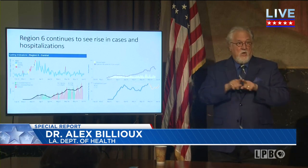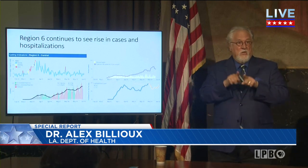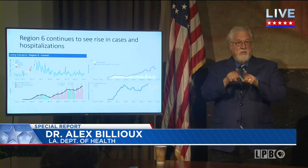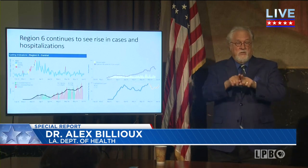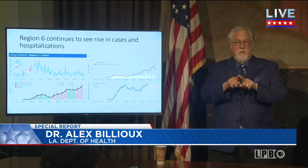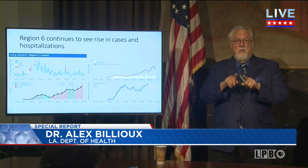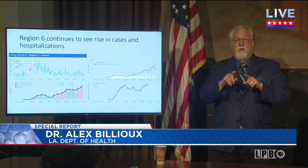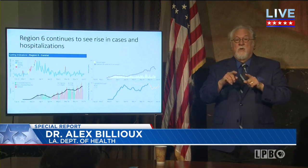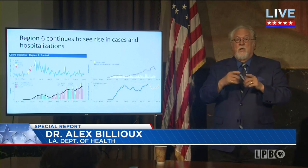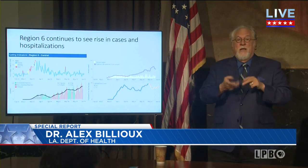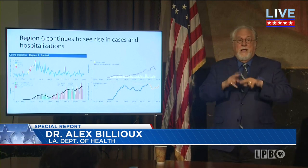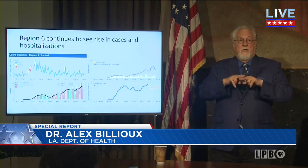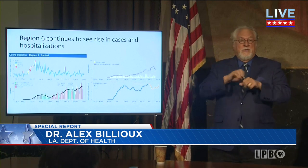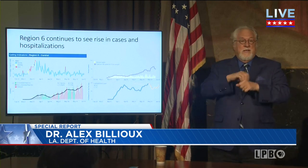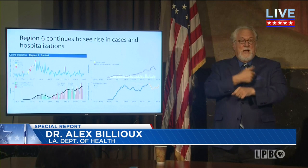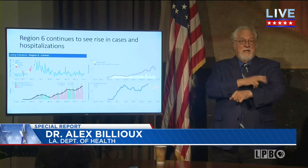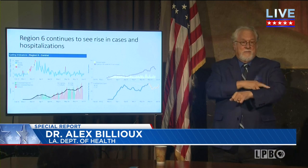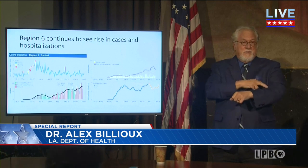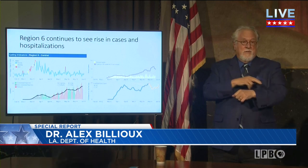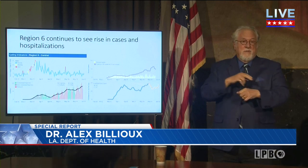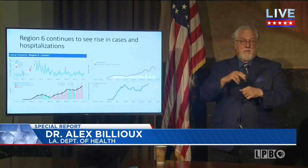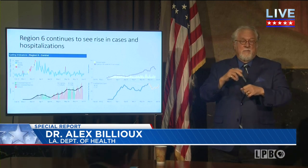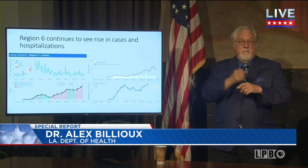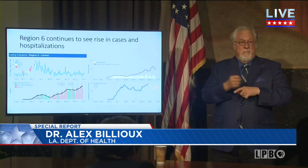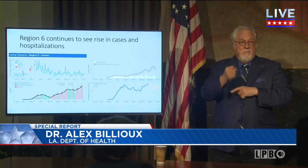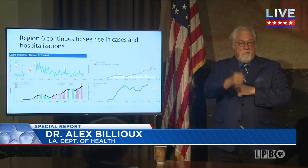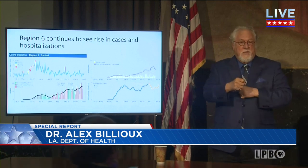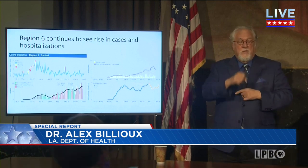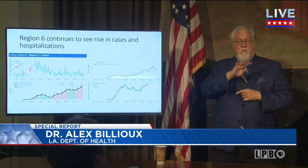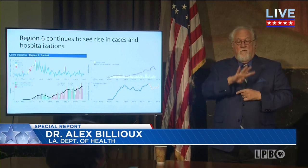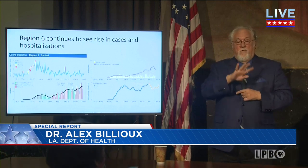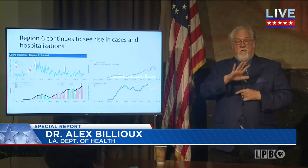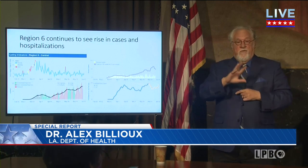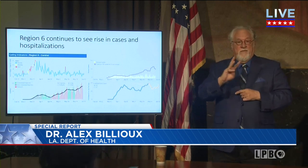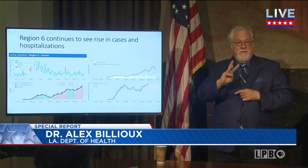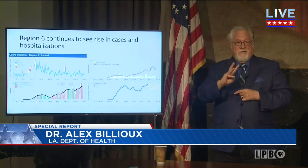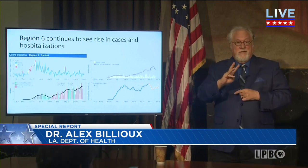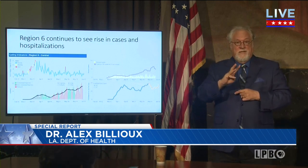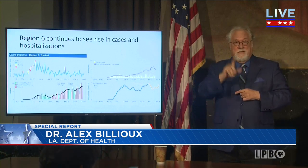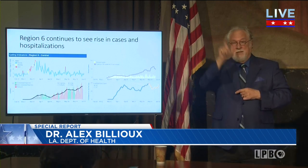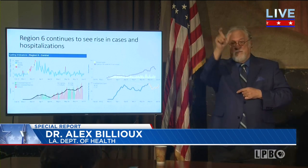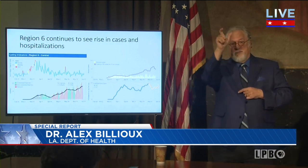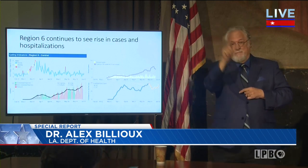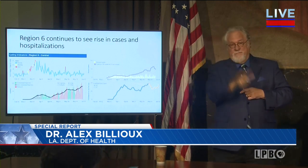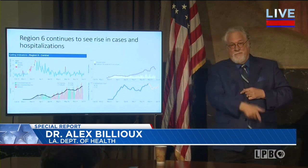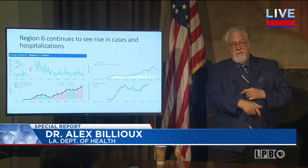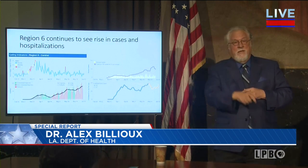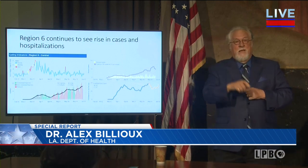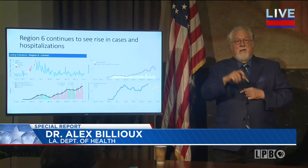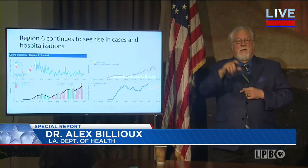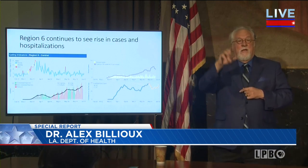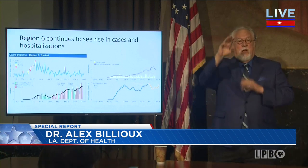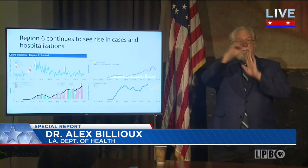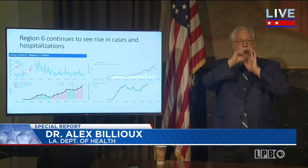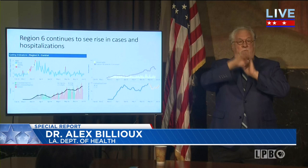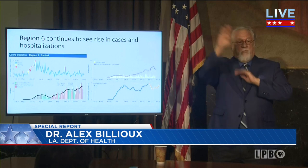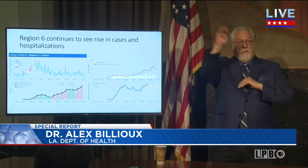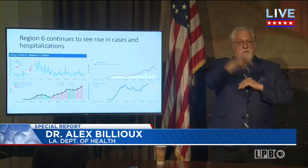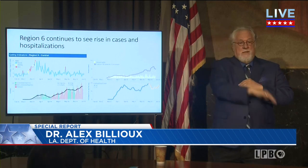THE LAST WEEK OR SO OF INCREASE IN HOSPITALIZATIONS THAT SLOPE WILL CHANGE. THAT IS ALSO GOING TO SEE AN INCREASE IN HOSPITALIZATIONS